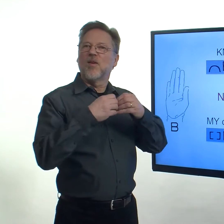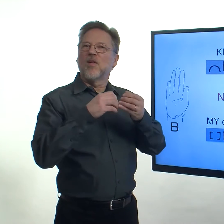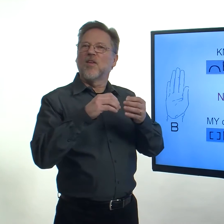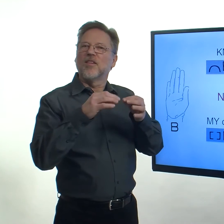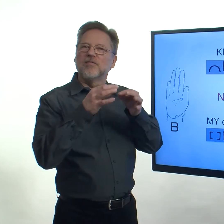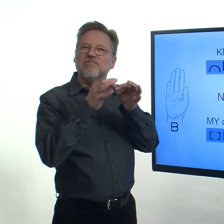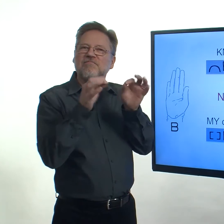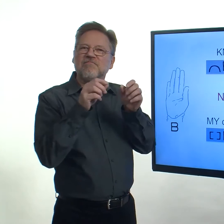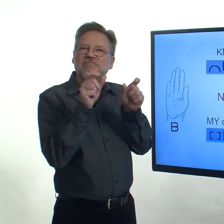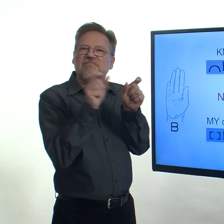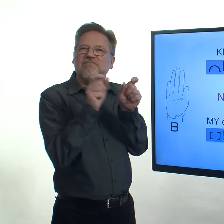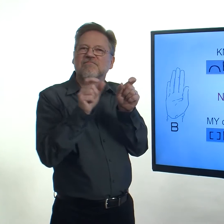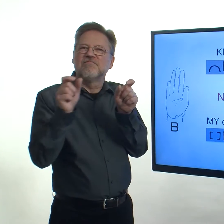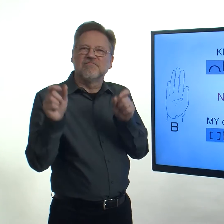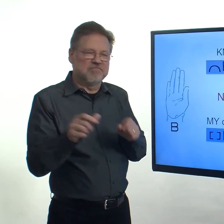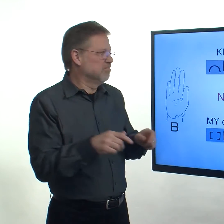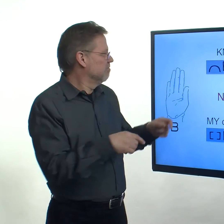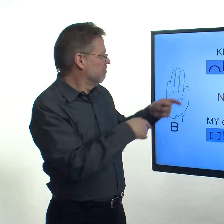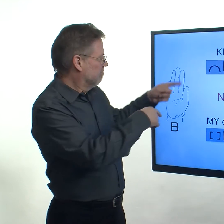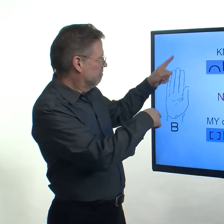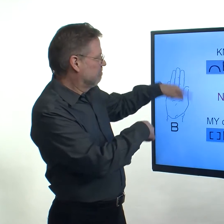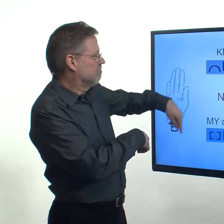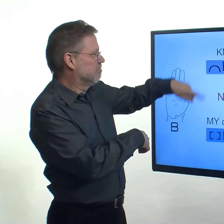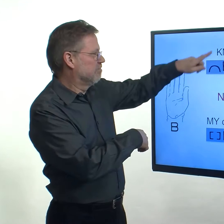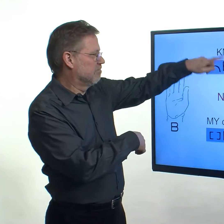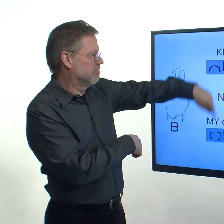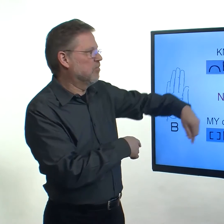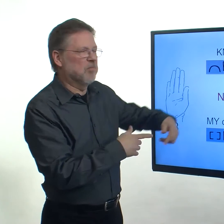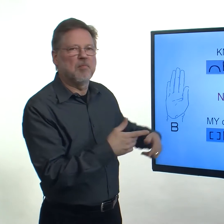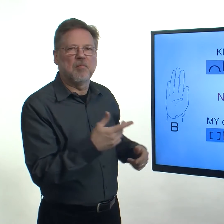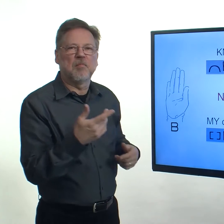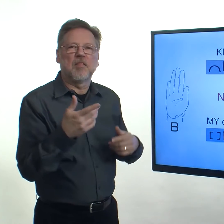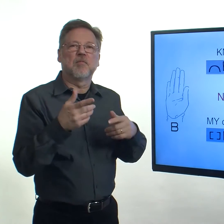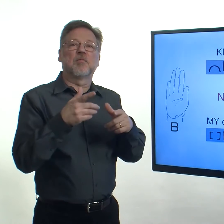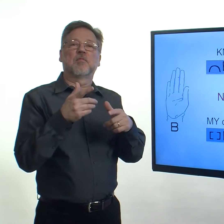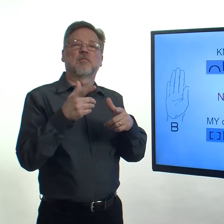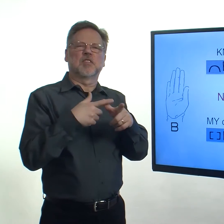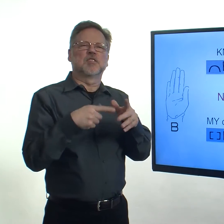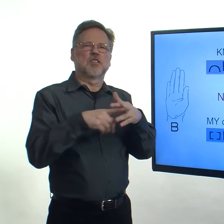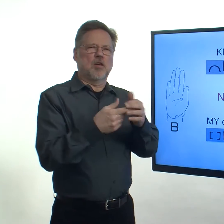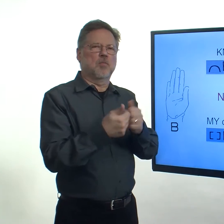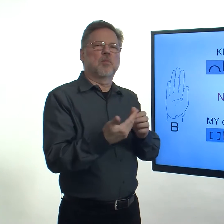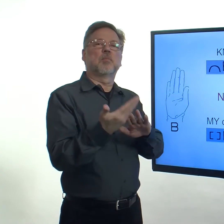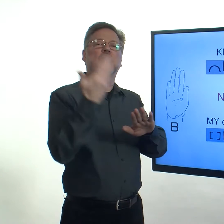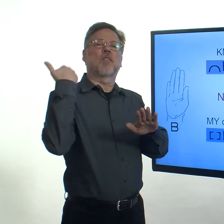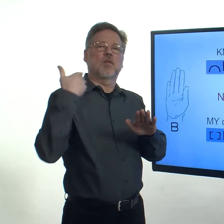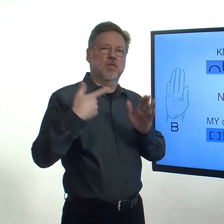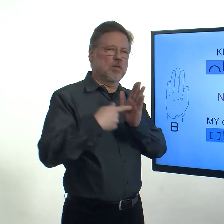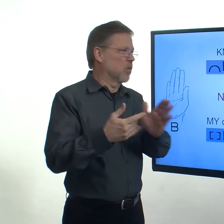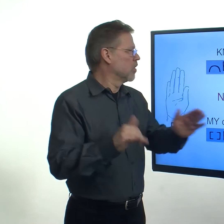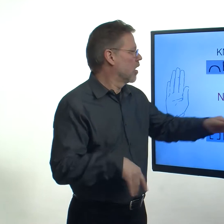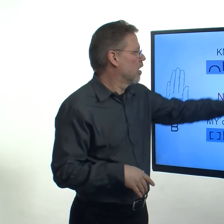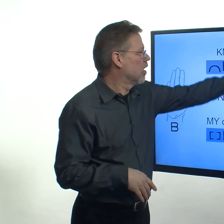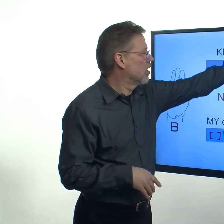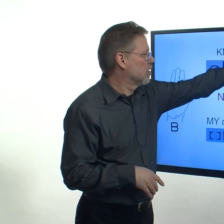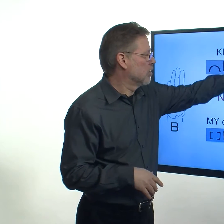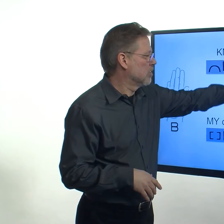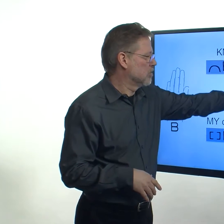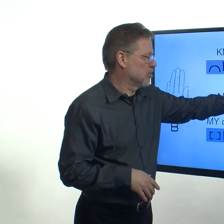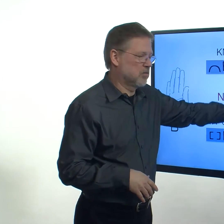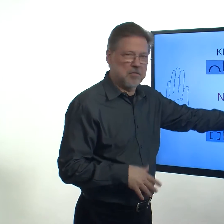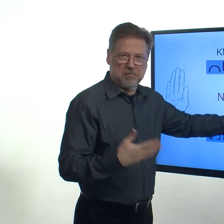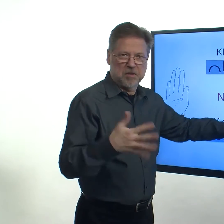Here are more notations. I’ll start with the ones I showed you earlier. You should